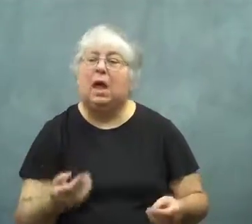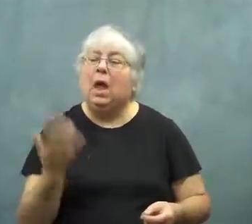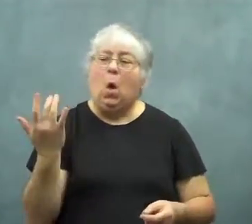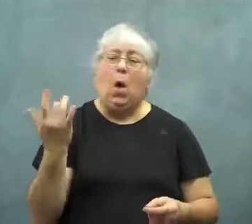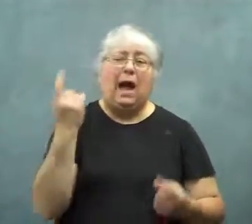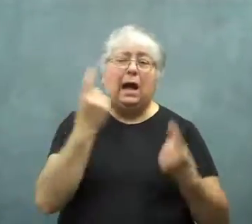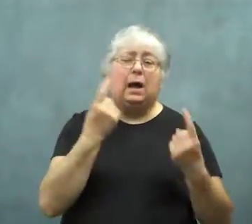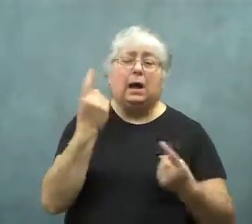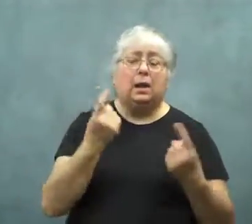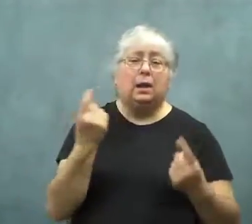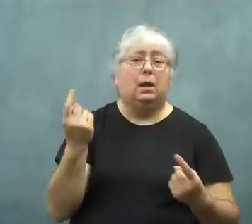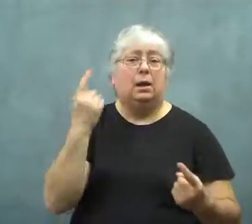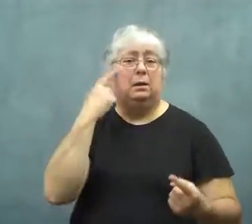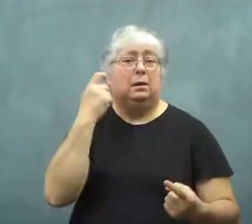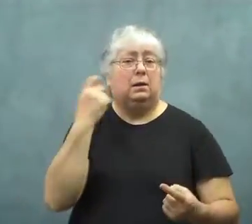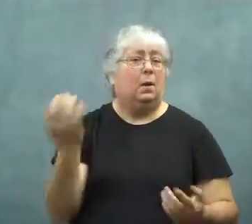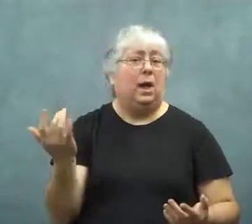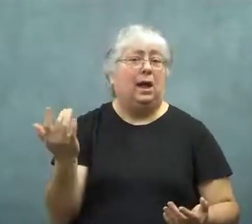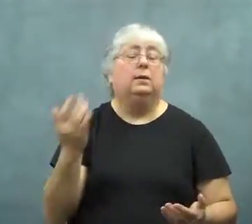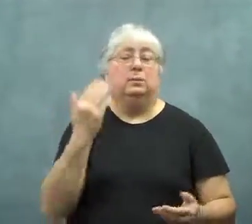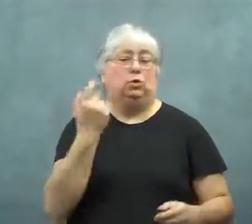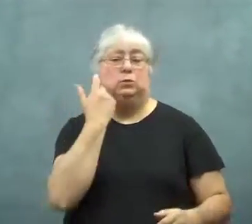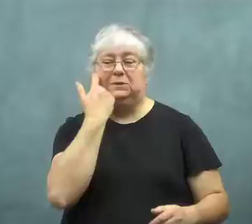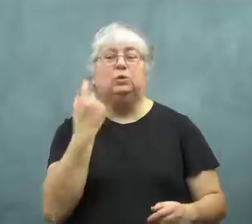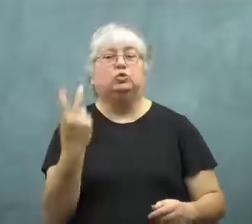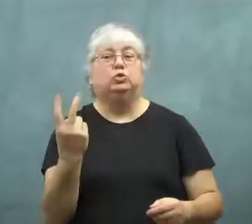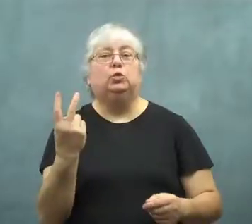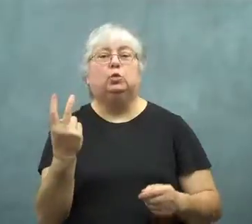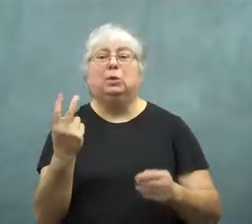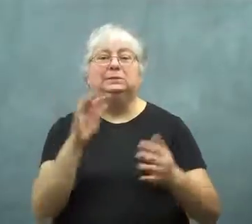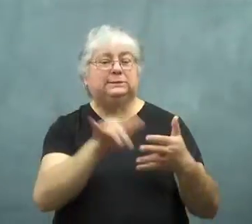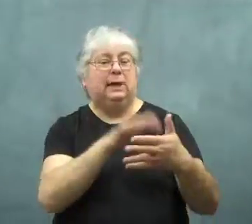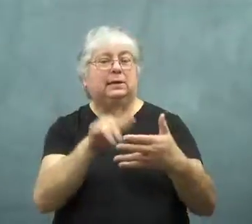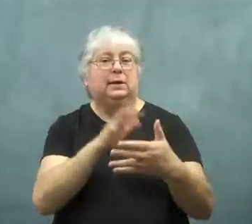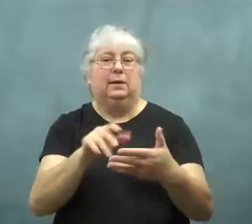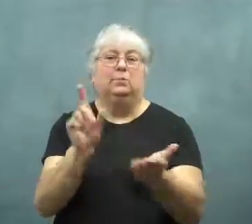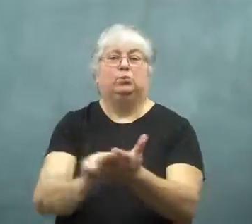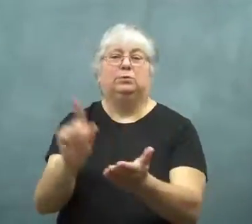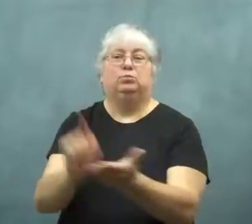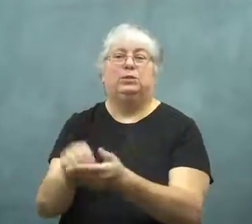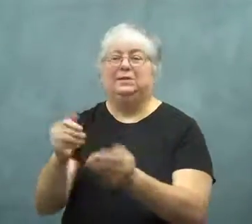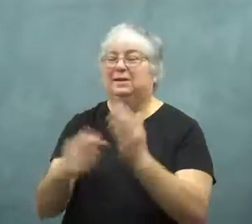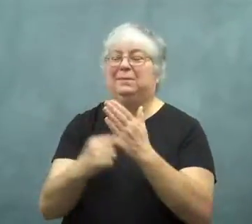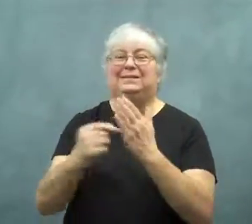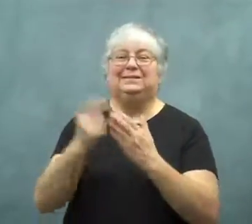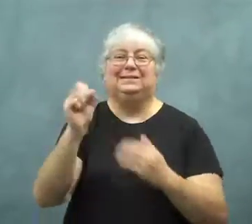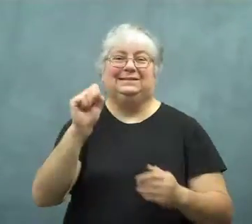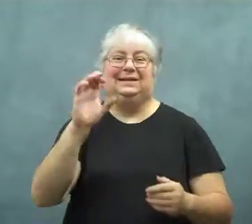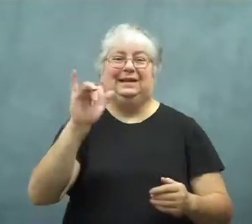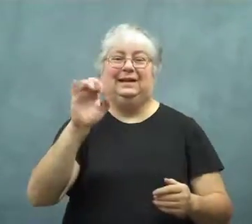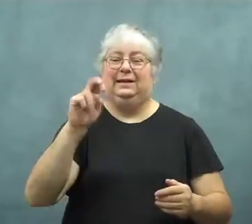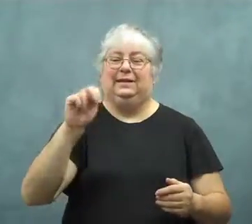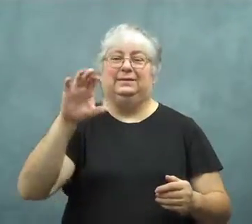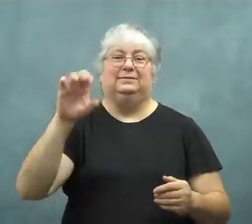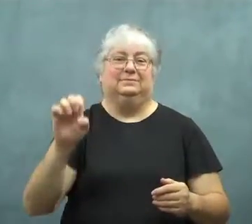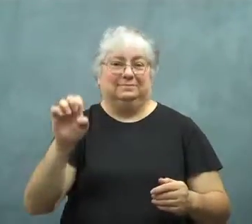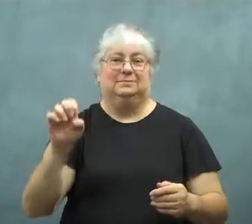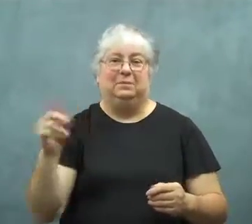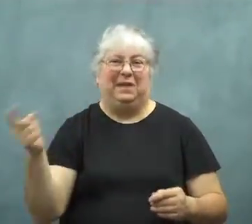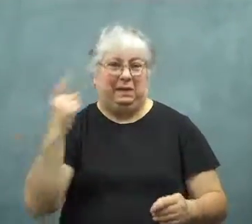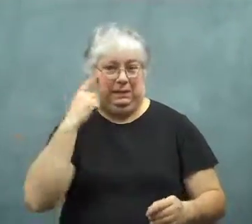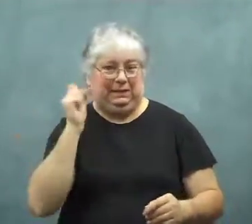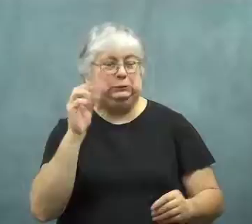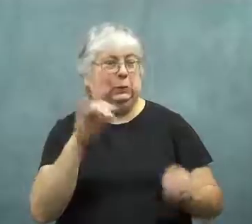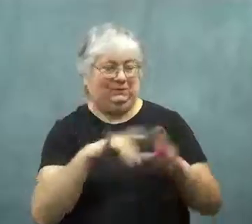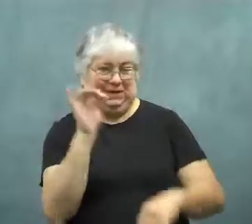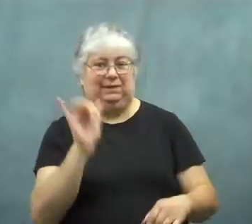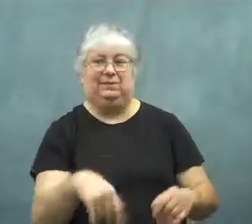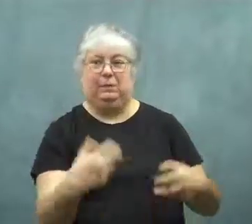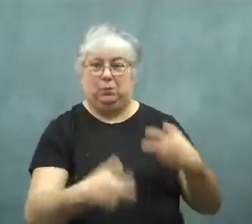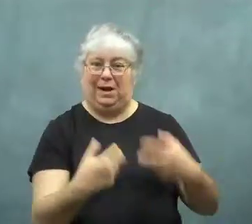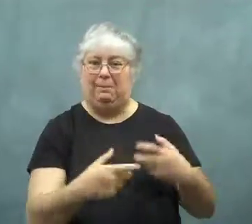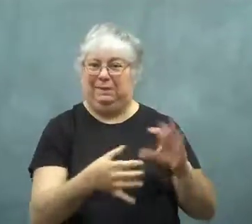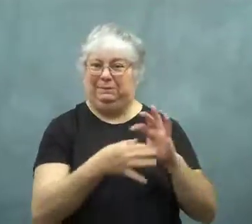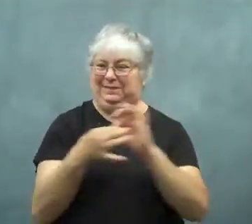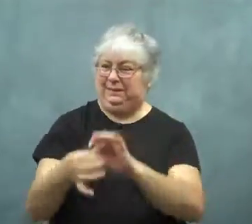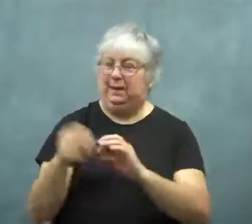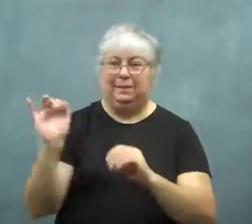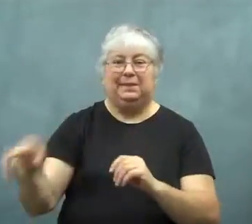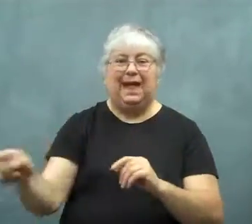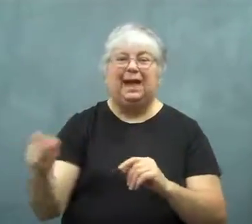The reason for this belief is two studies recently published by the magazine Science.